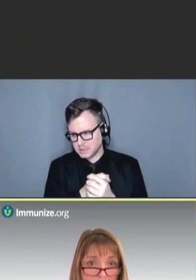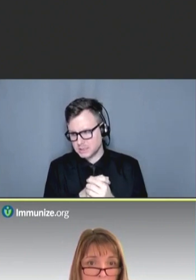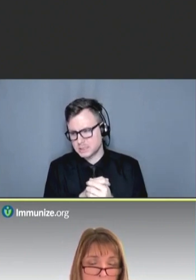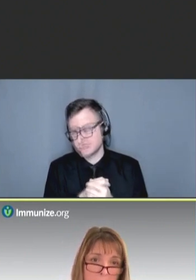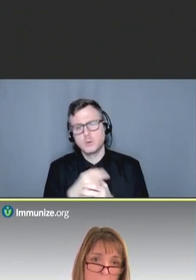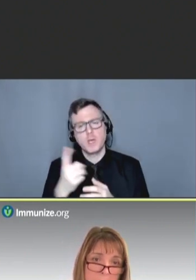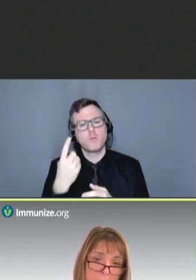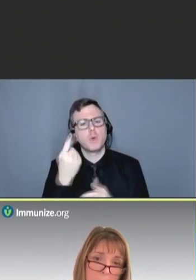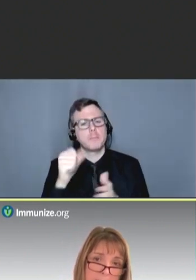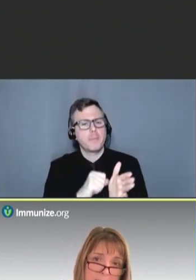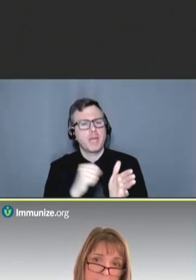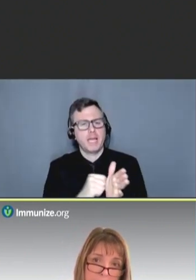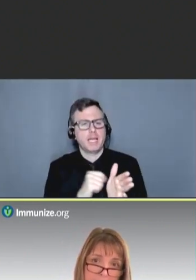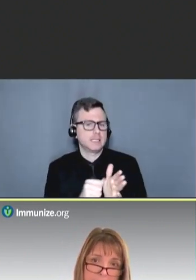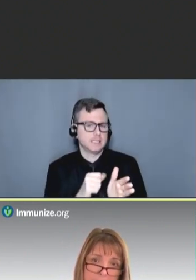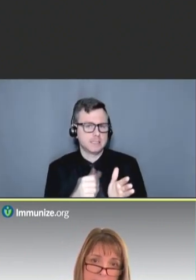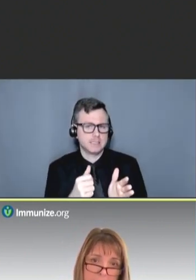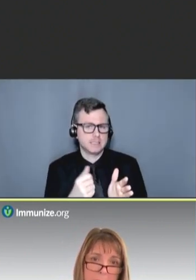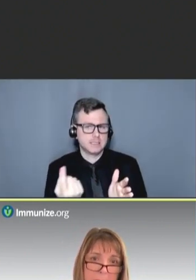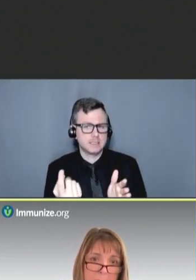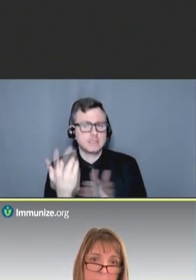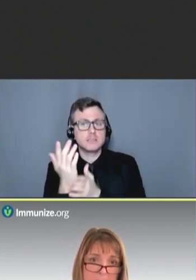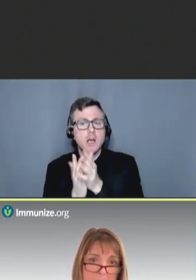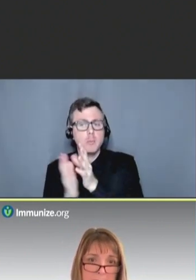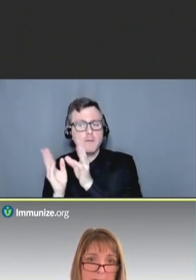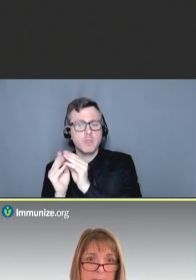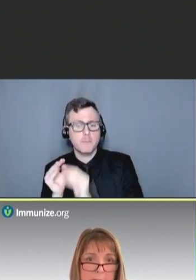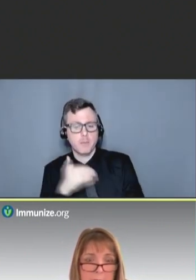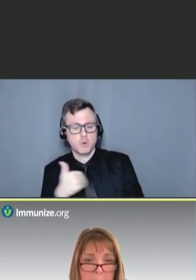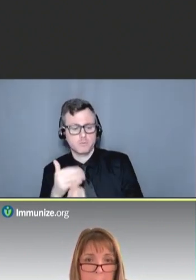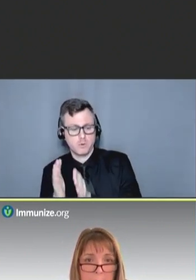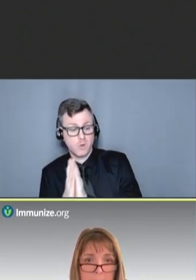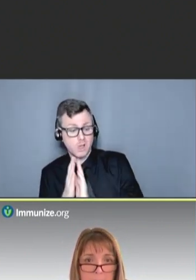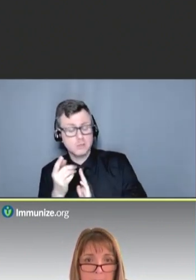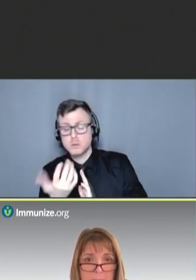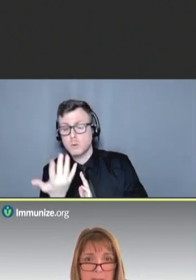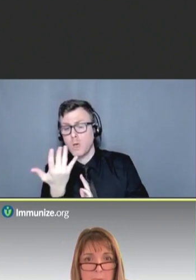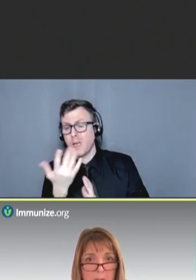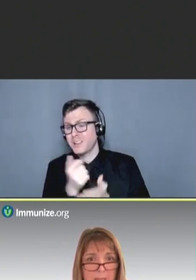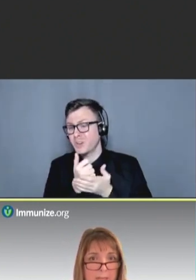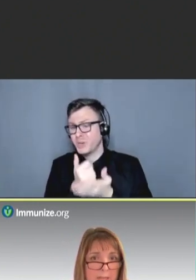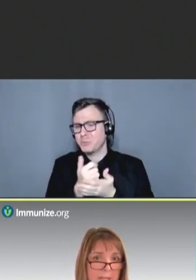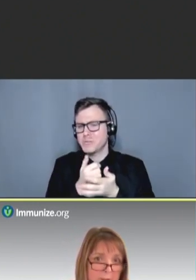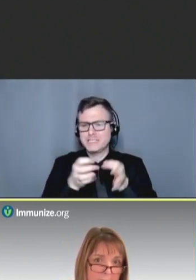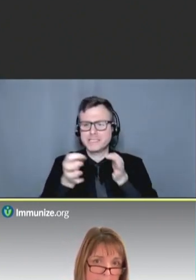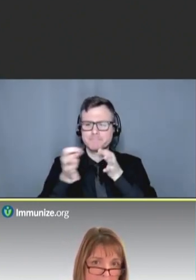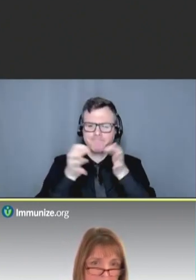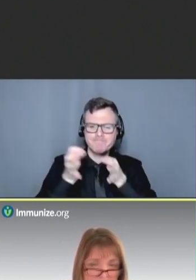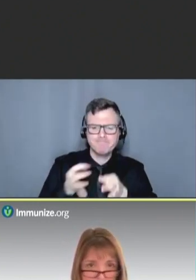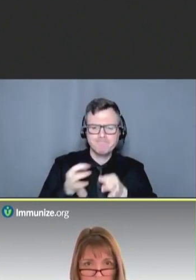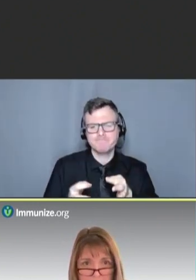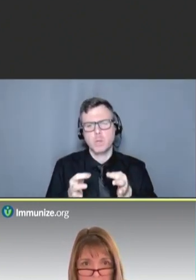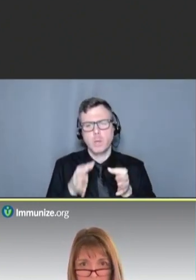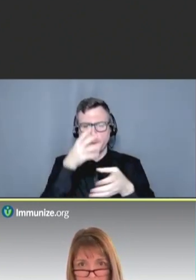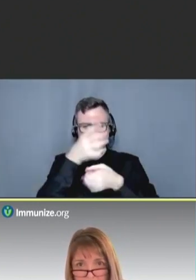that was requested by some of The Summit members to help explain in a very succinct way to